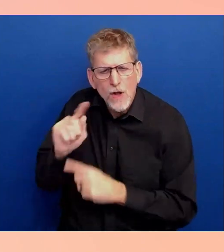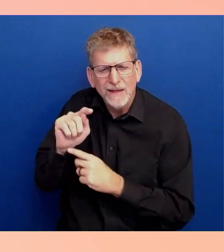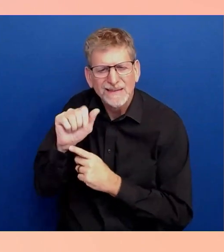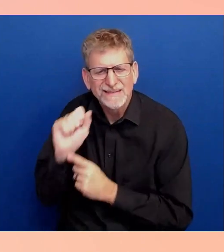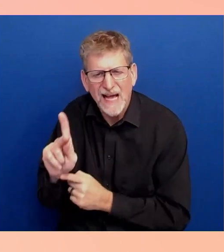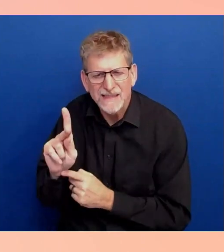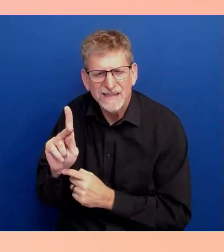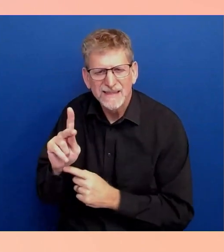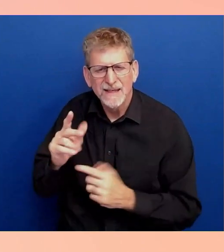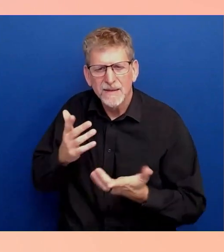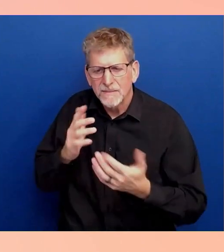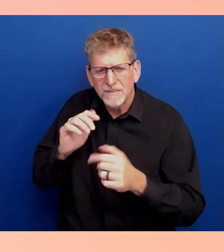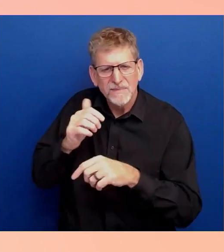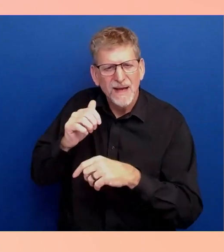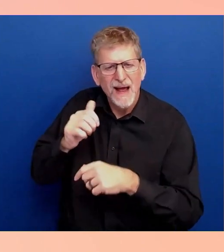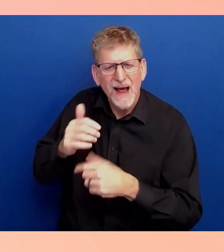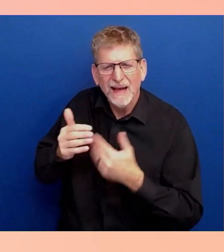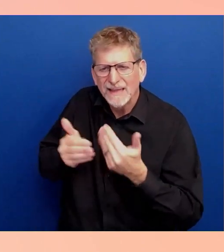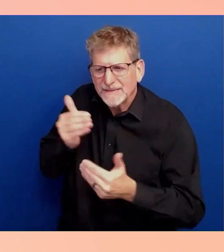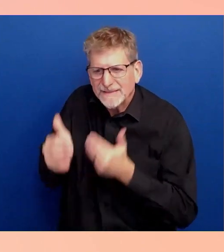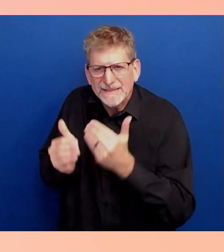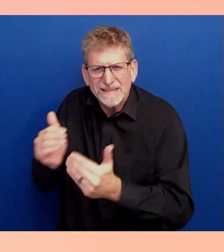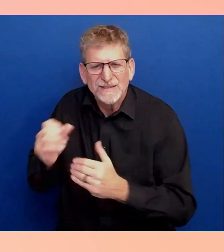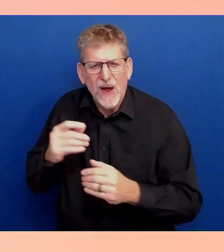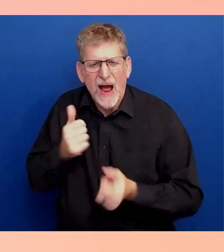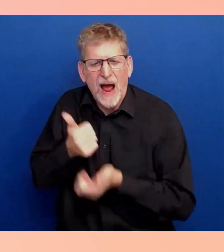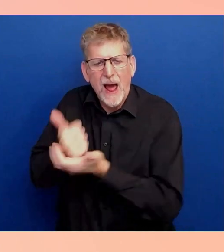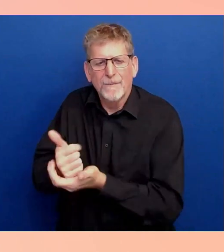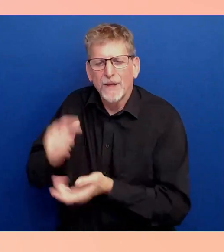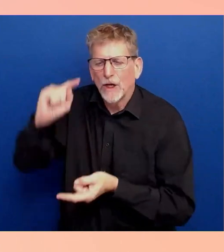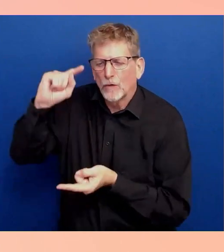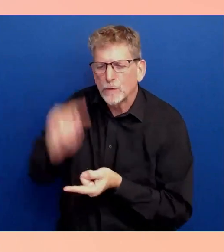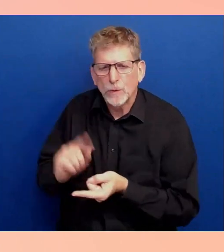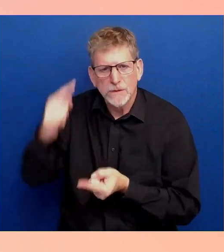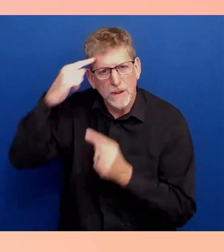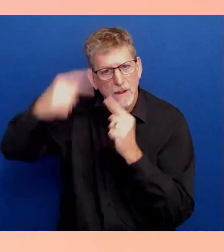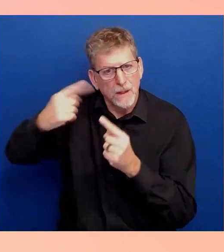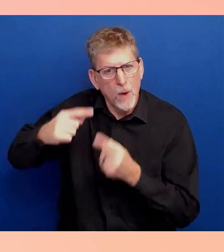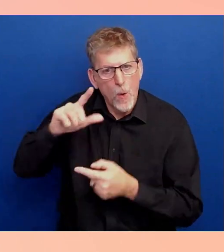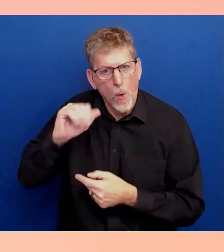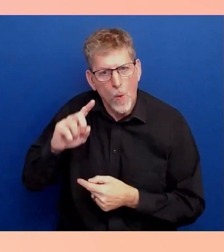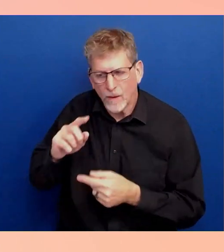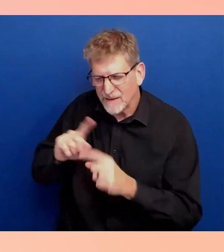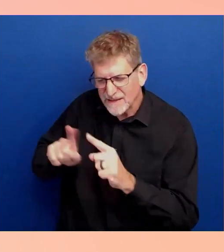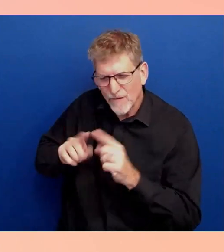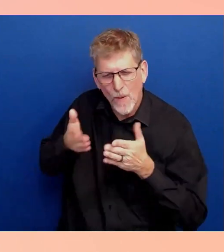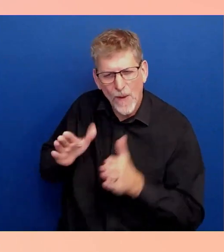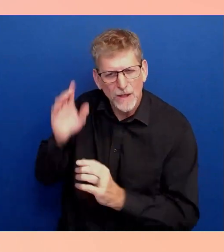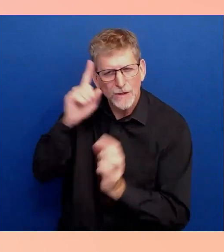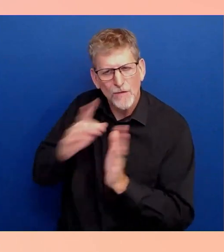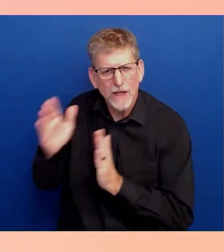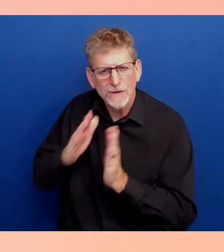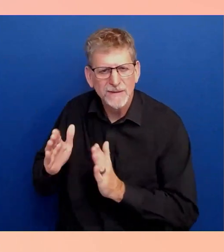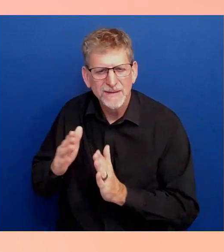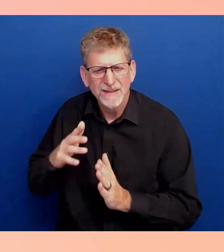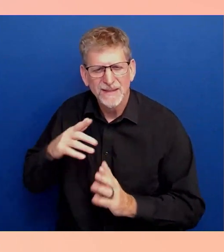Secondly, examine your user experience and ask yourself how much is truly necessary for someone to achieve a task.